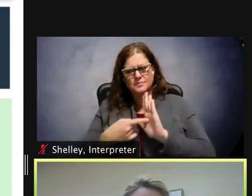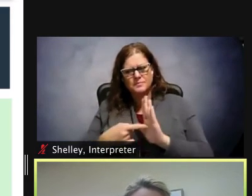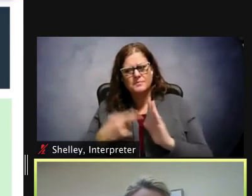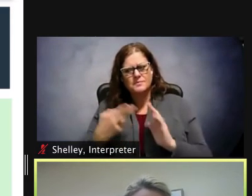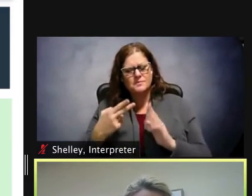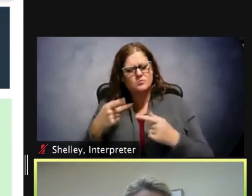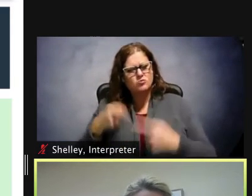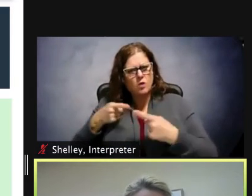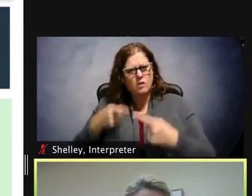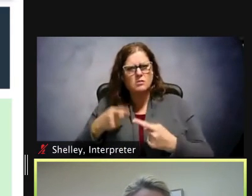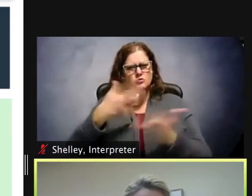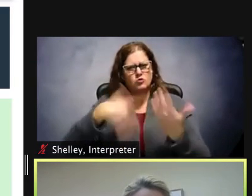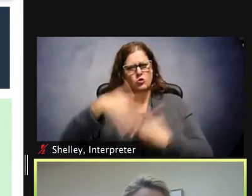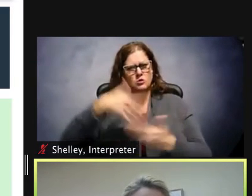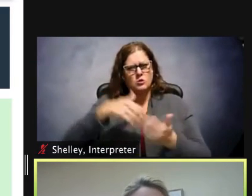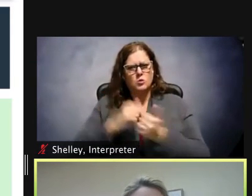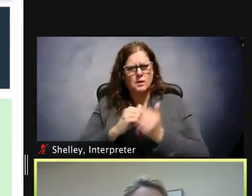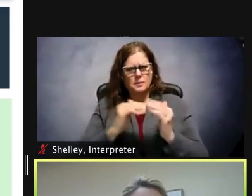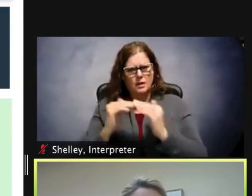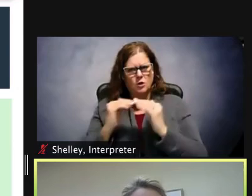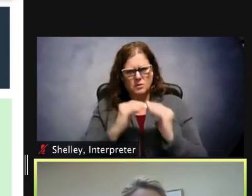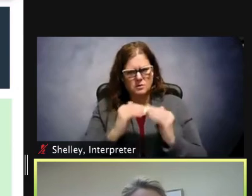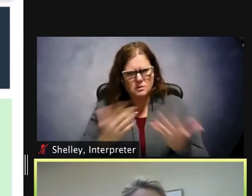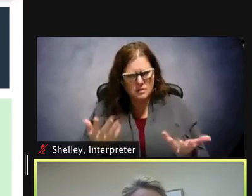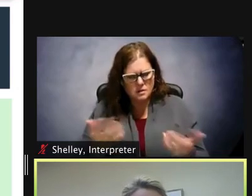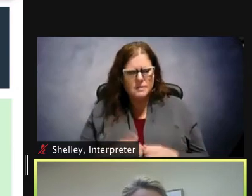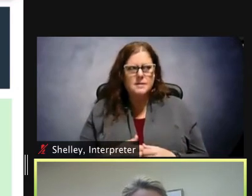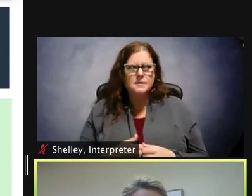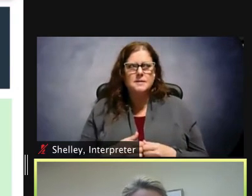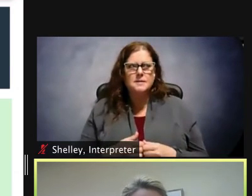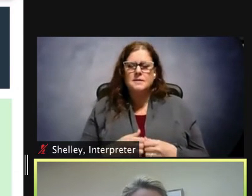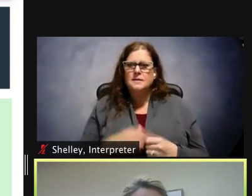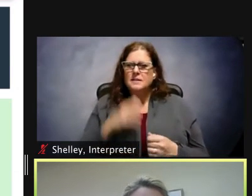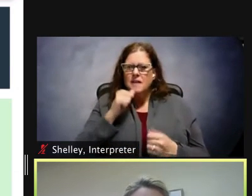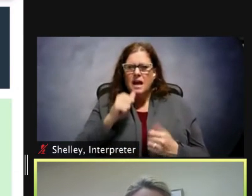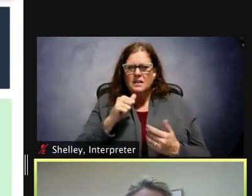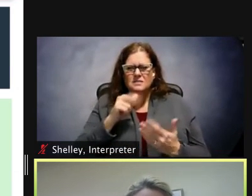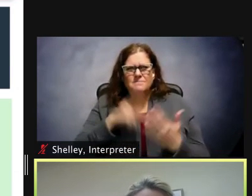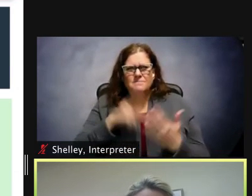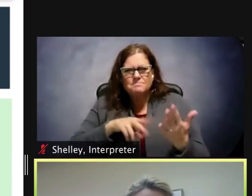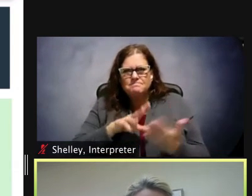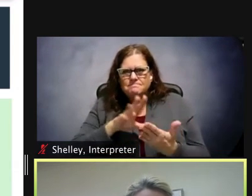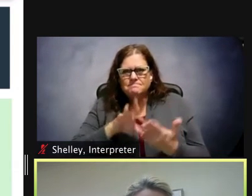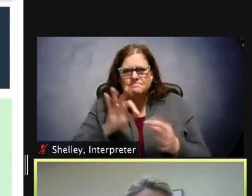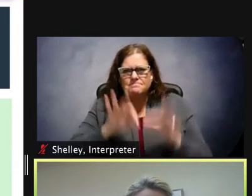socializing with his peers wasn't picking up the reading. Phonics was very difficult.